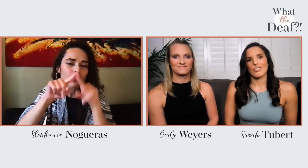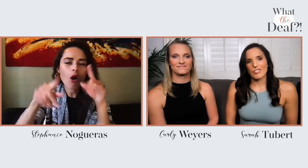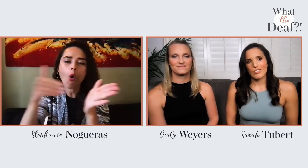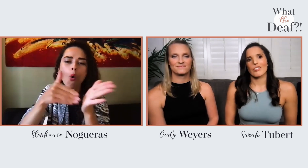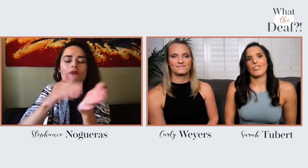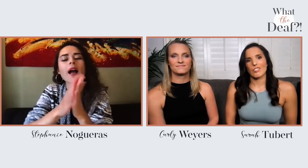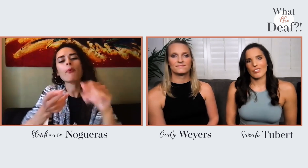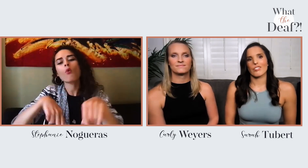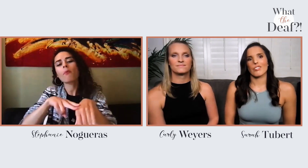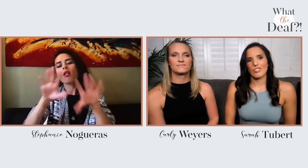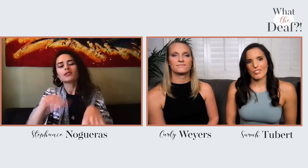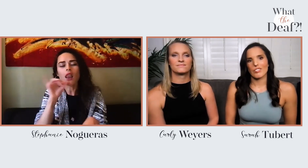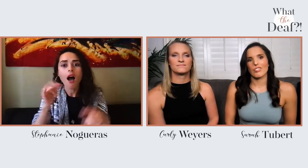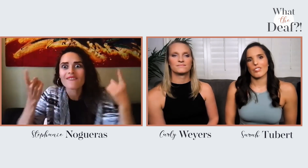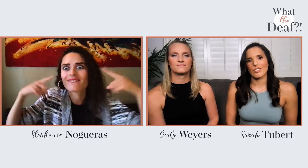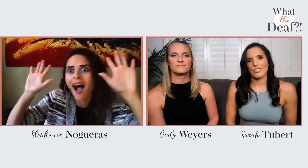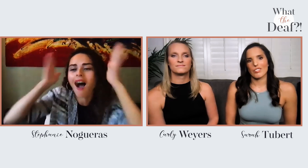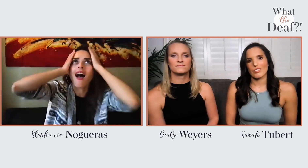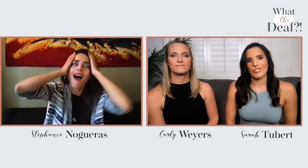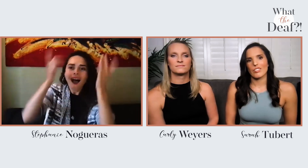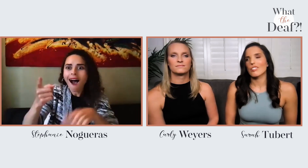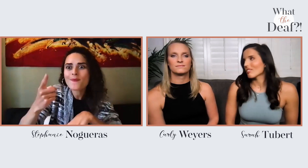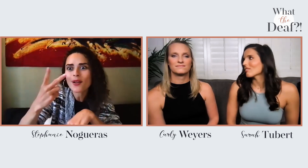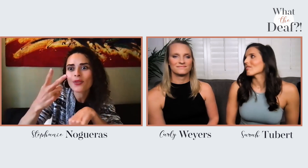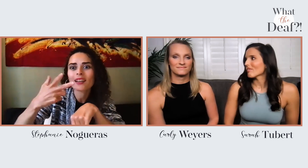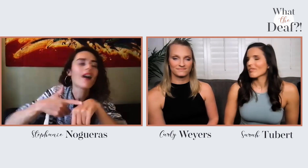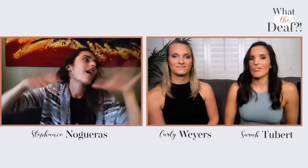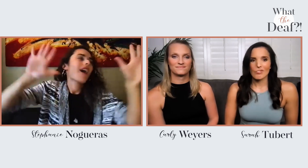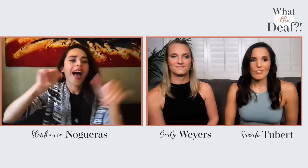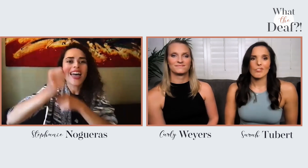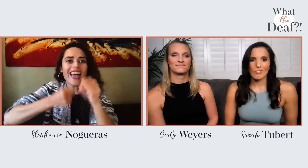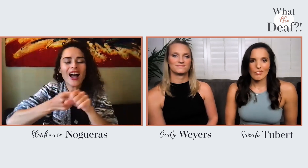'Cause right now, when we're watching TV, and we see a deaf actor, we're like, "Oh my God, a deaf person, wow."